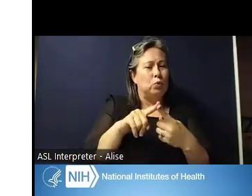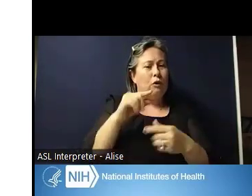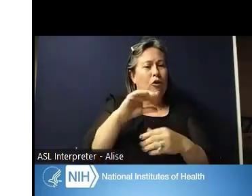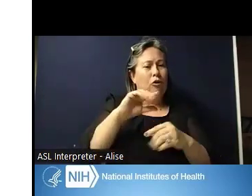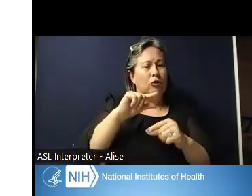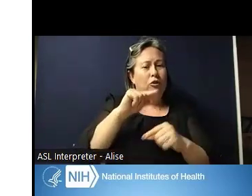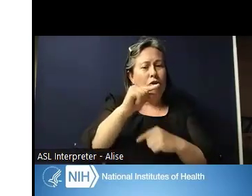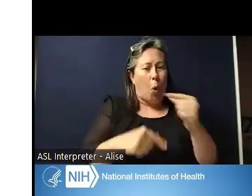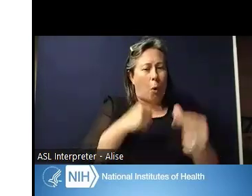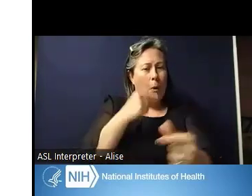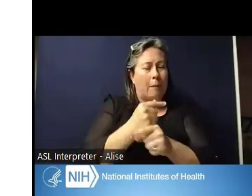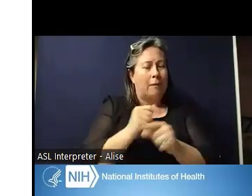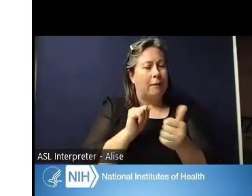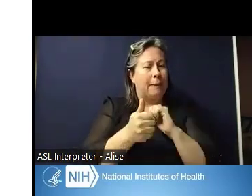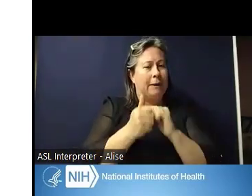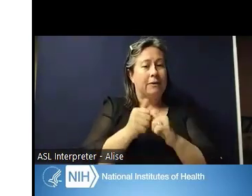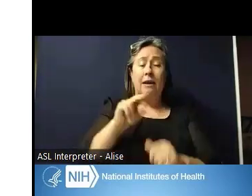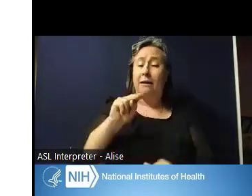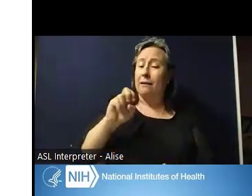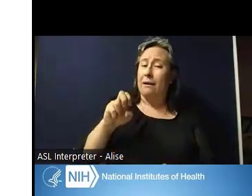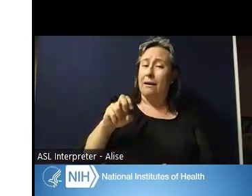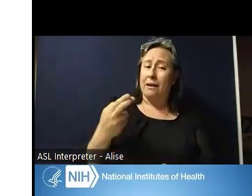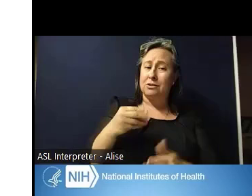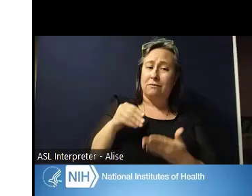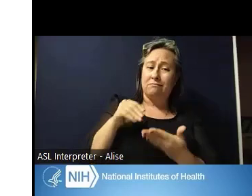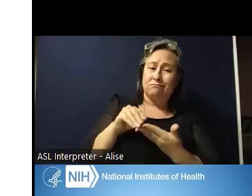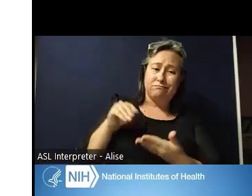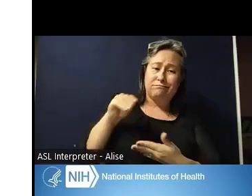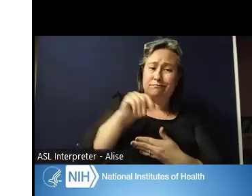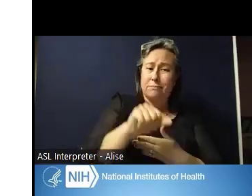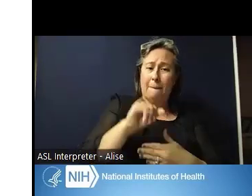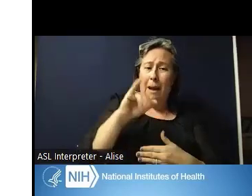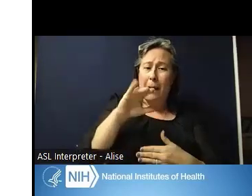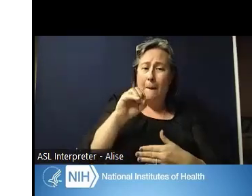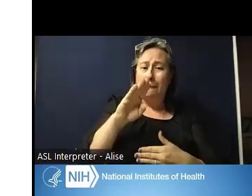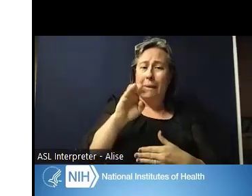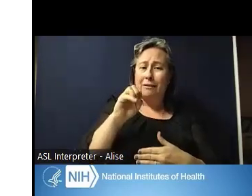The NIH-funded biomedical enterprise depends on a competitive system